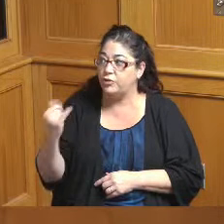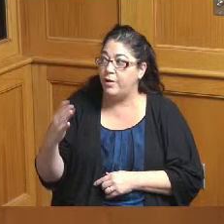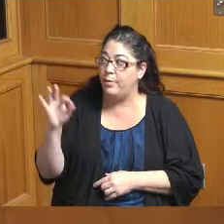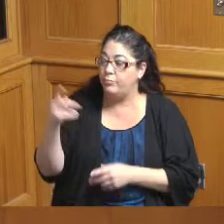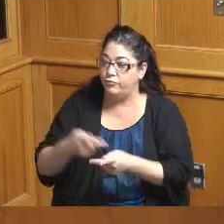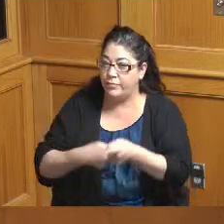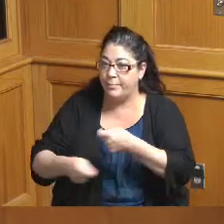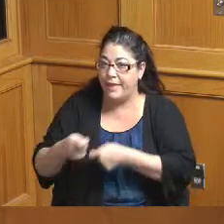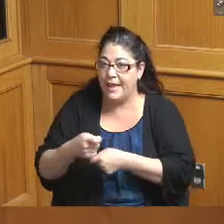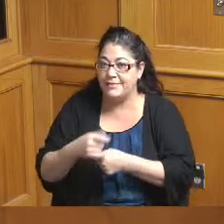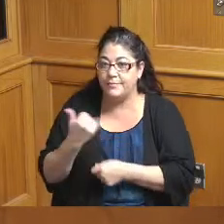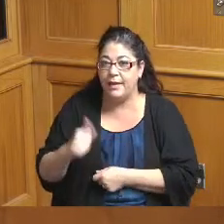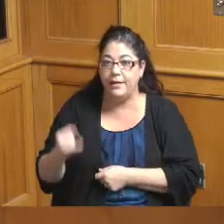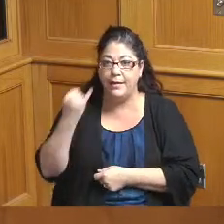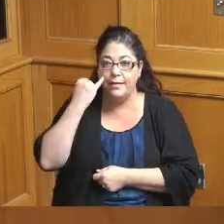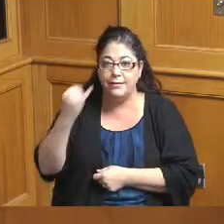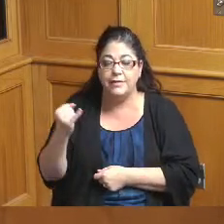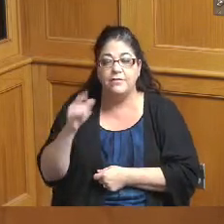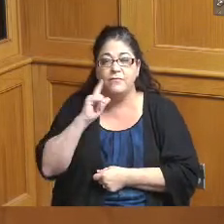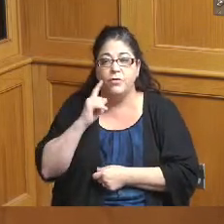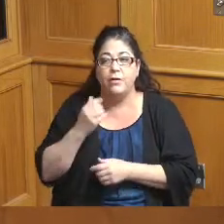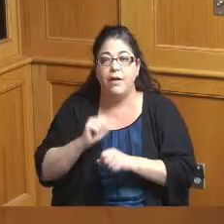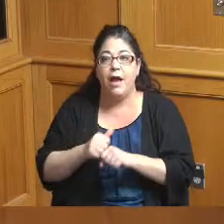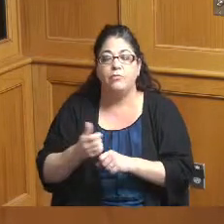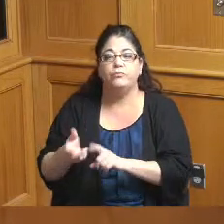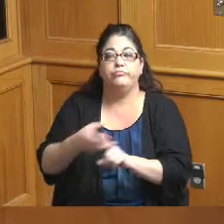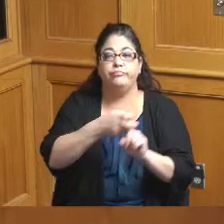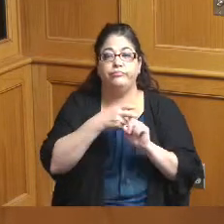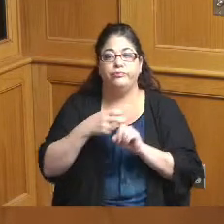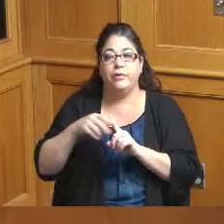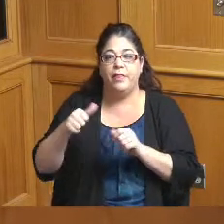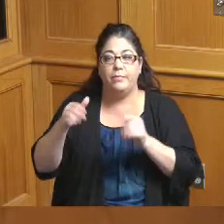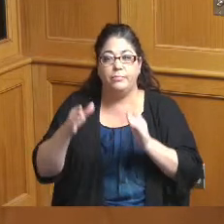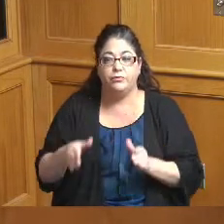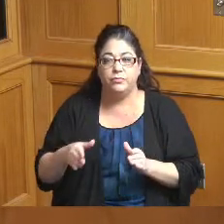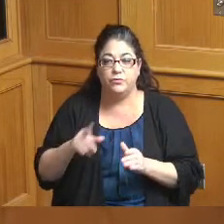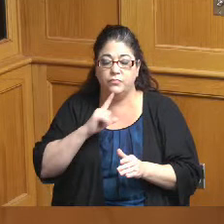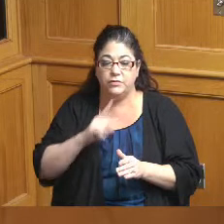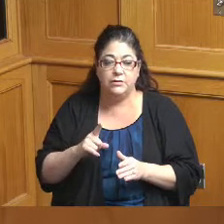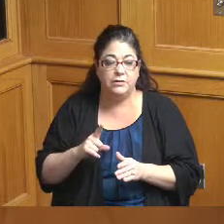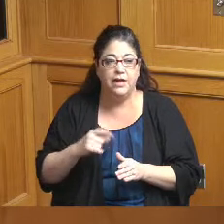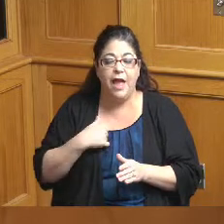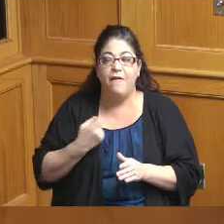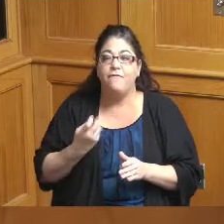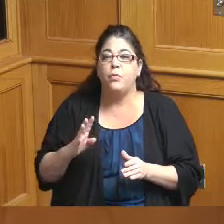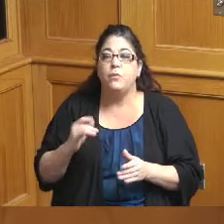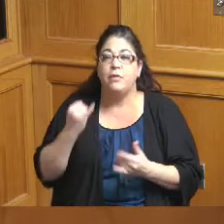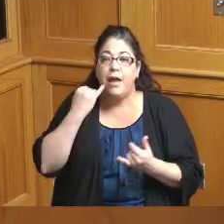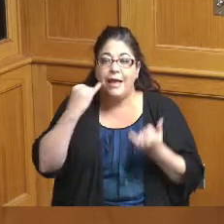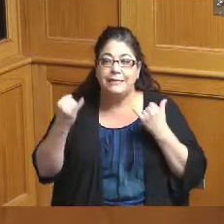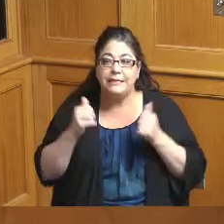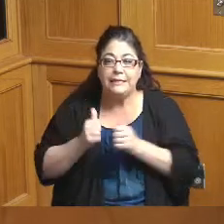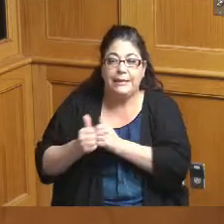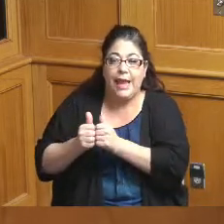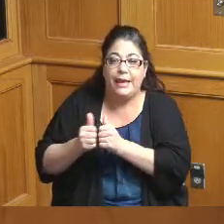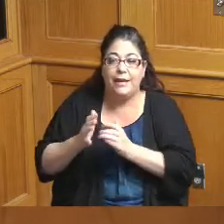any ideas that's listening or anybody else I have a couple candidates that are interested already